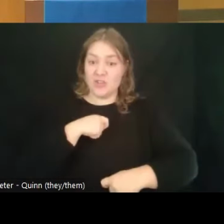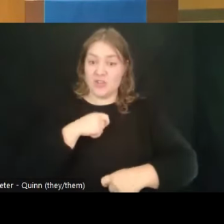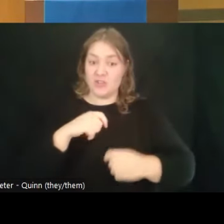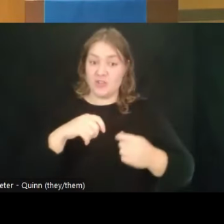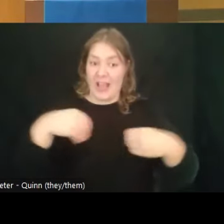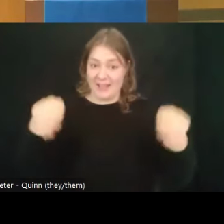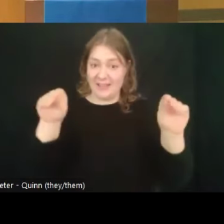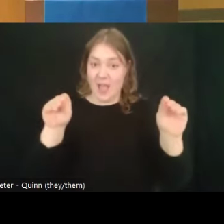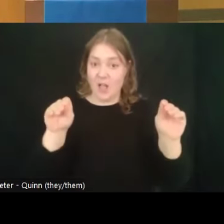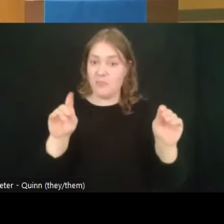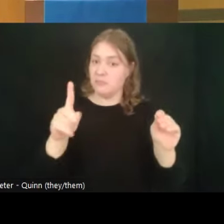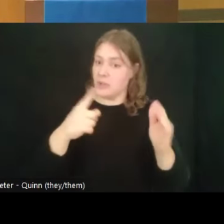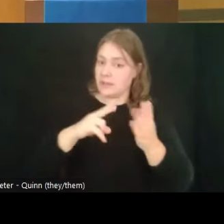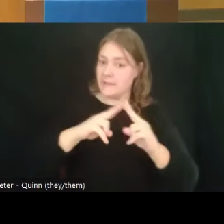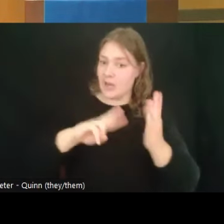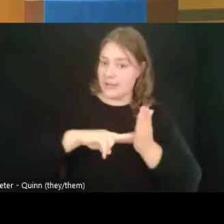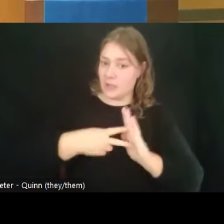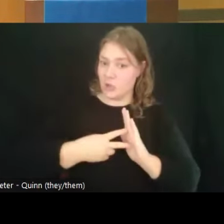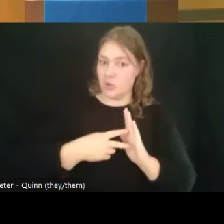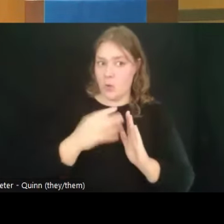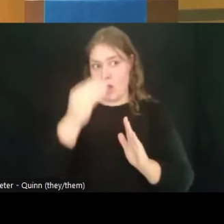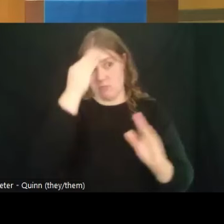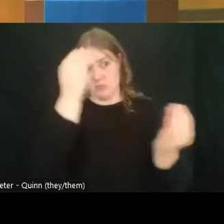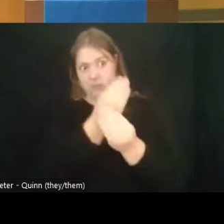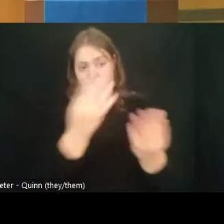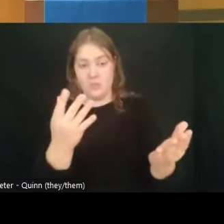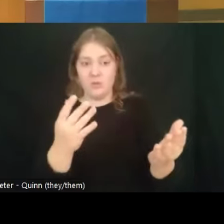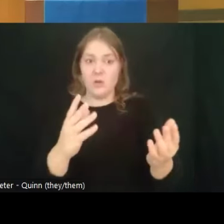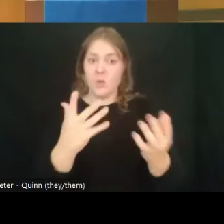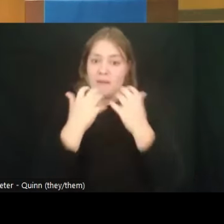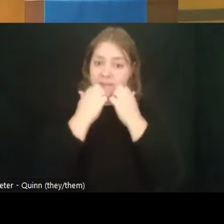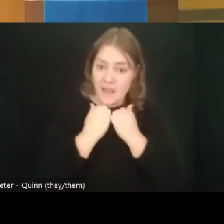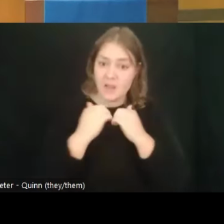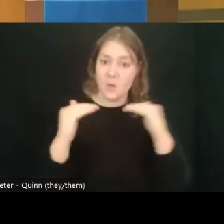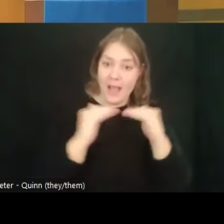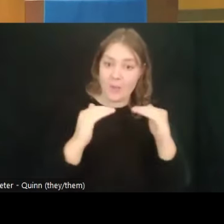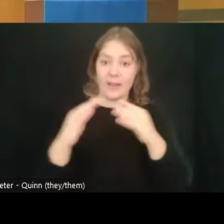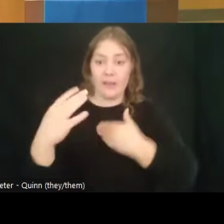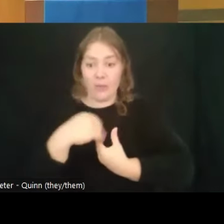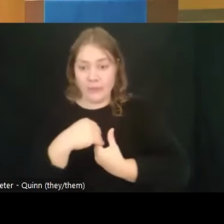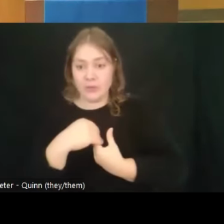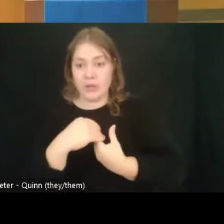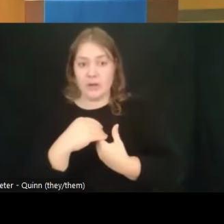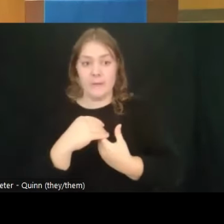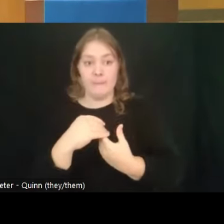want to make sure that people know that we value Equity we value inclusion we value um diversity